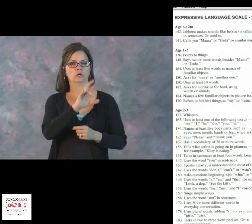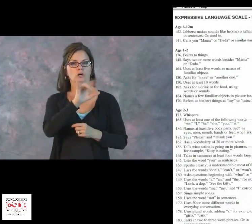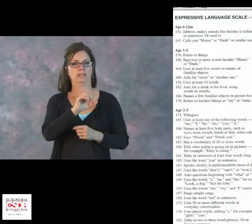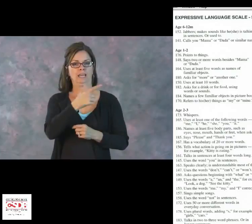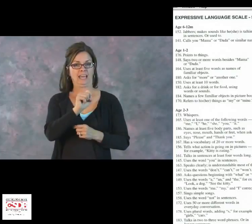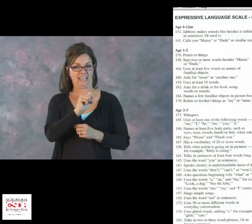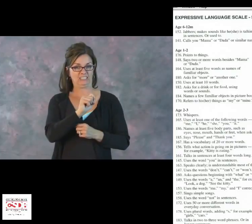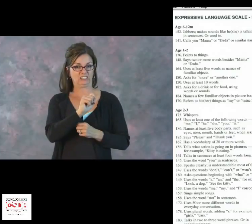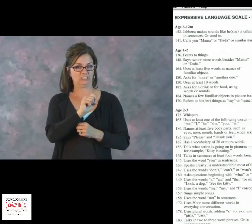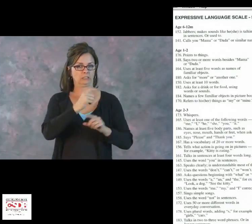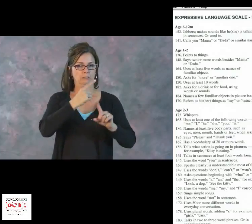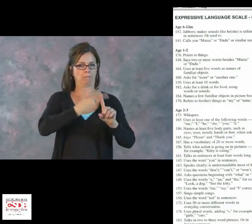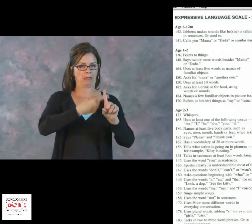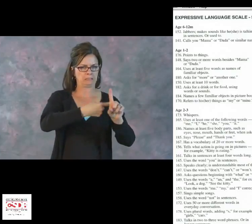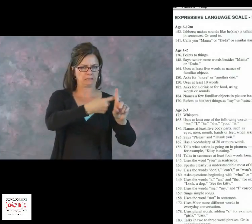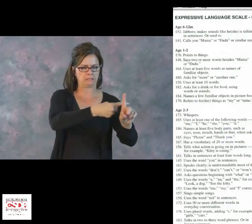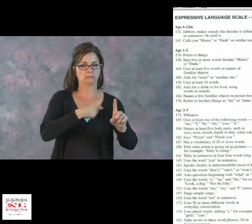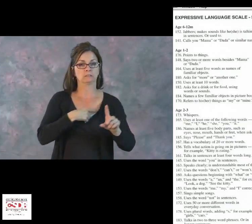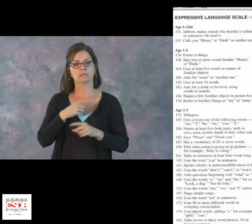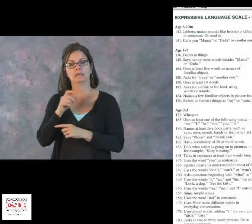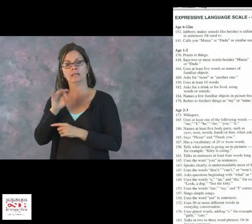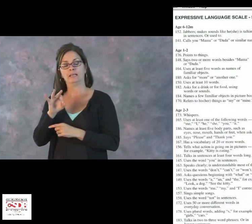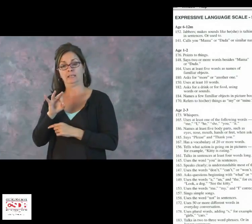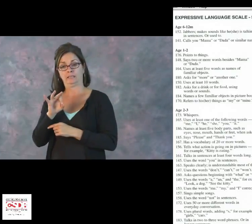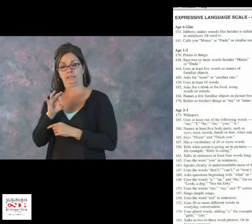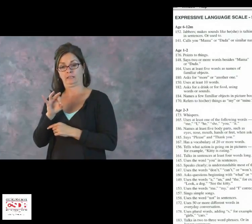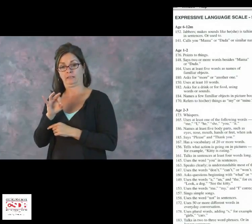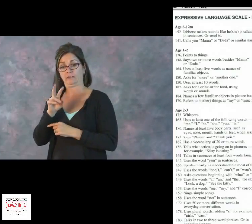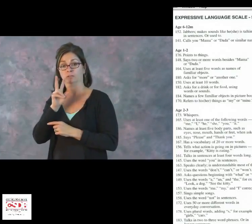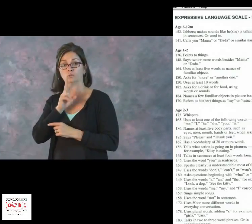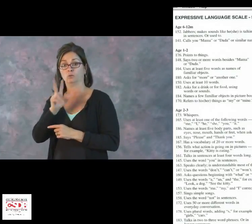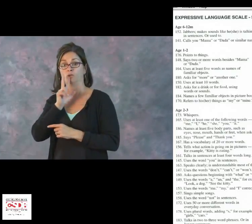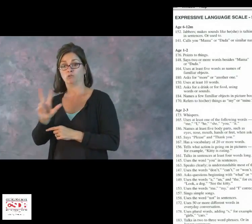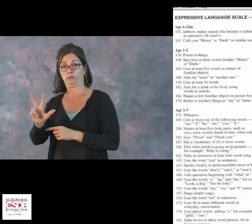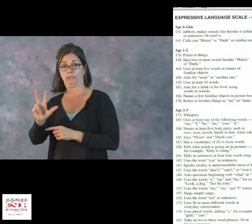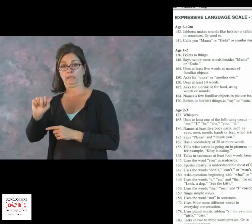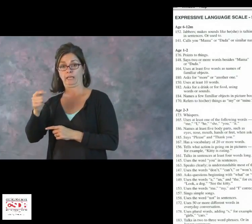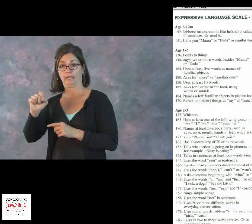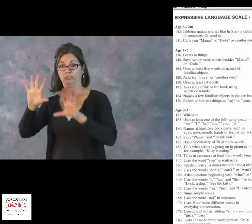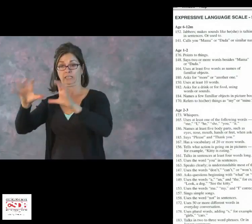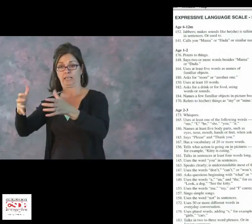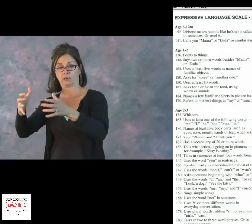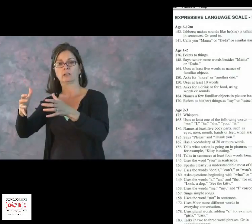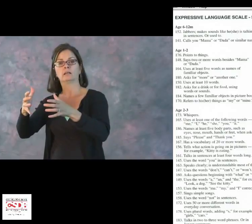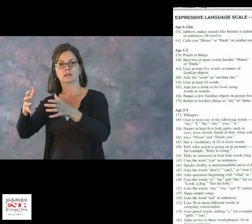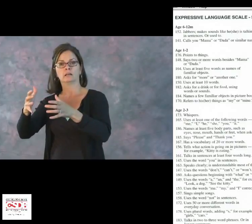Then if you look, say at the 2-3 age category, it switches over to presenting them